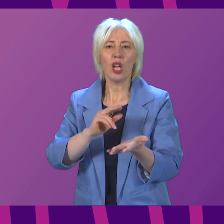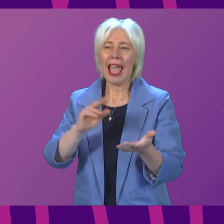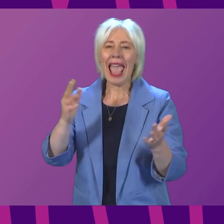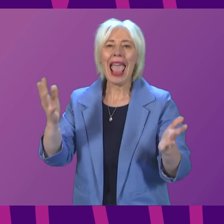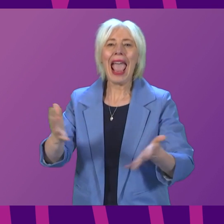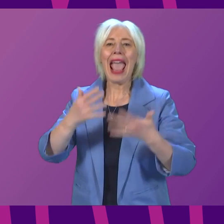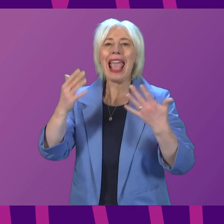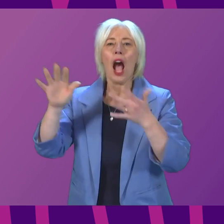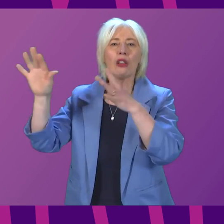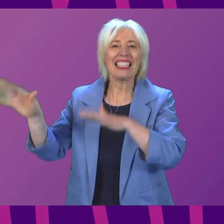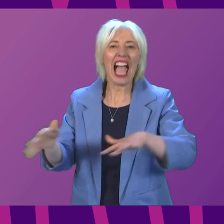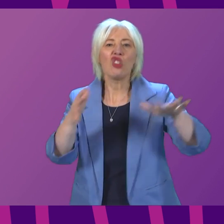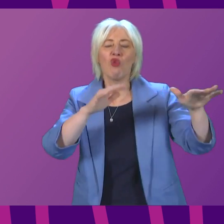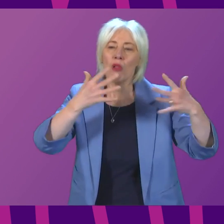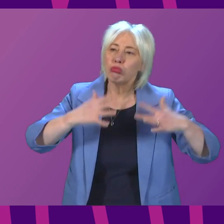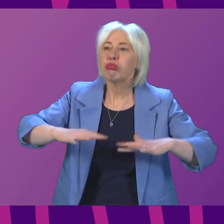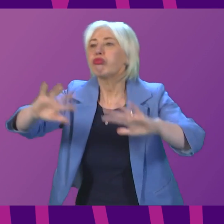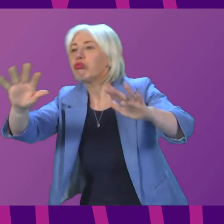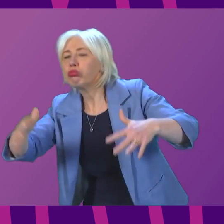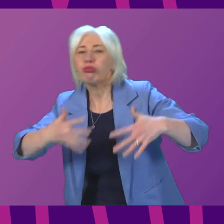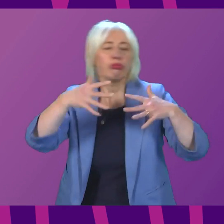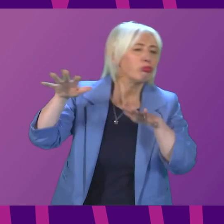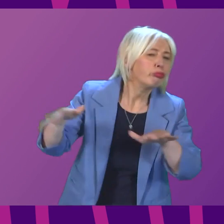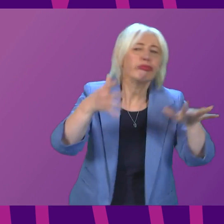air in a room is maximised.